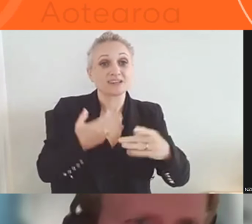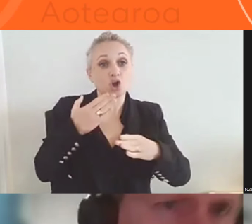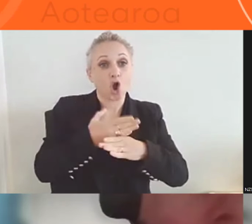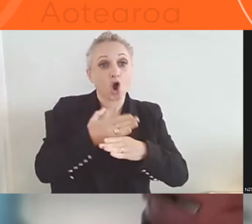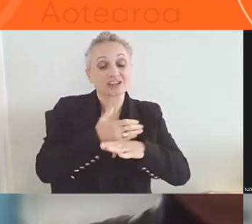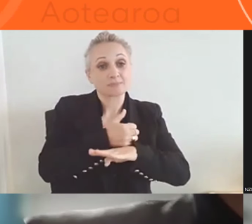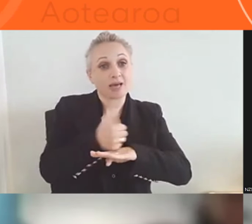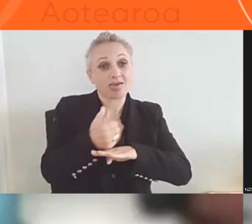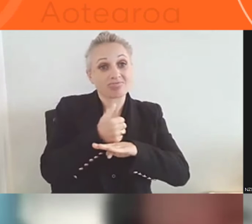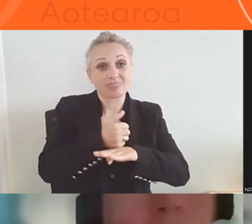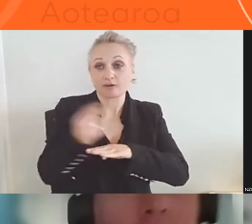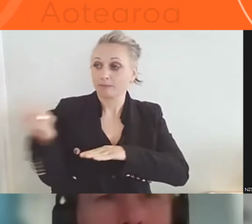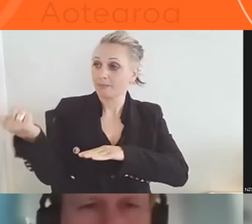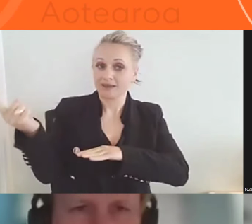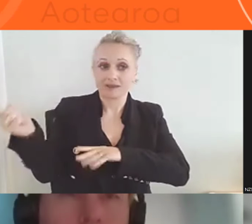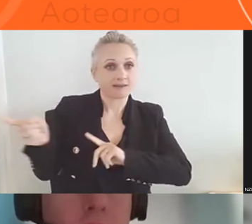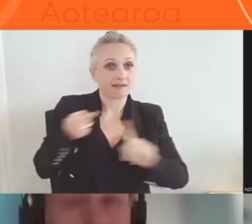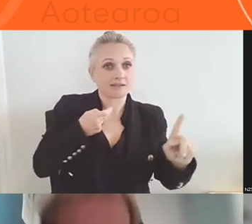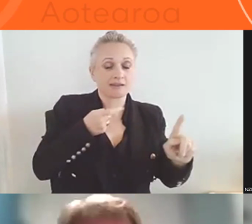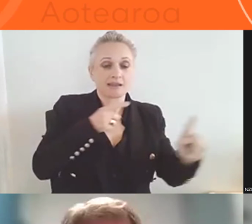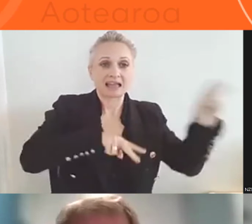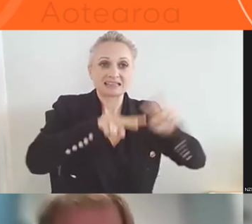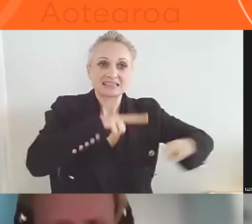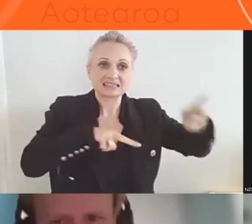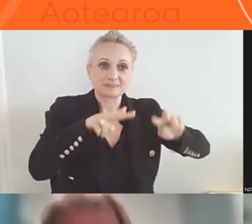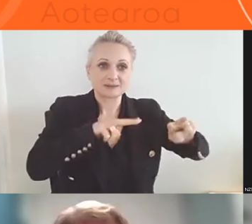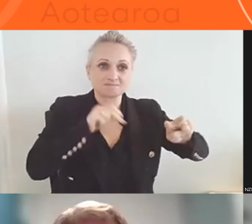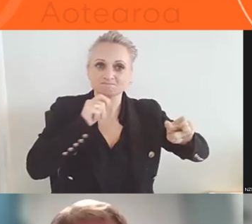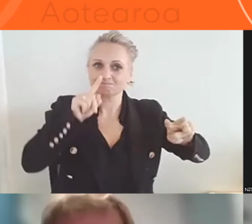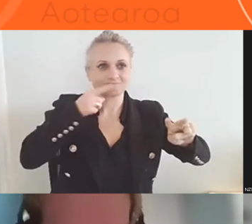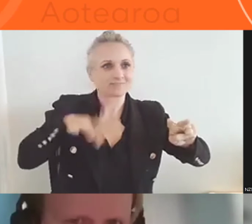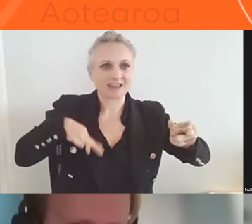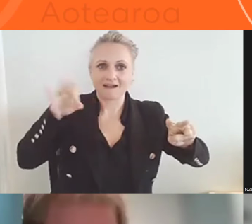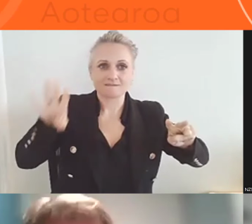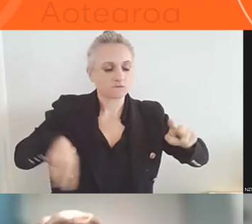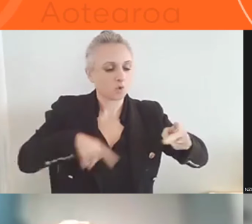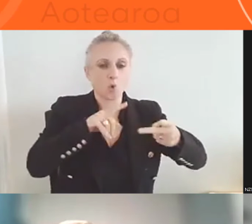assessment you need to go through the old district health boards